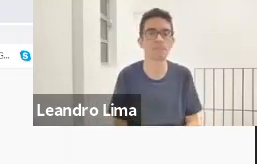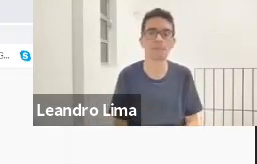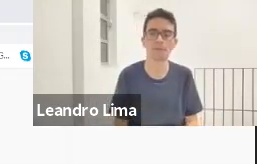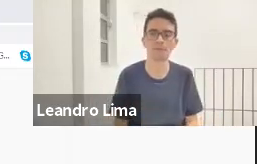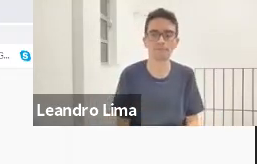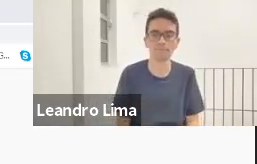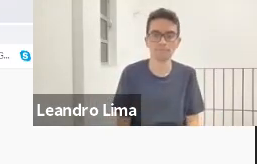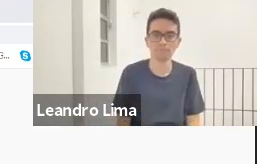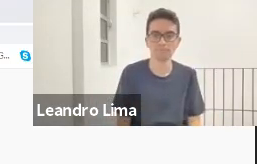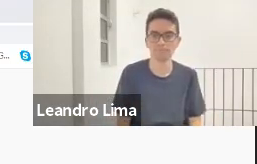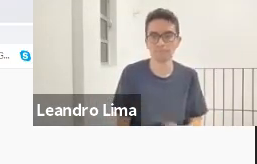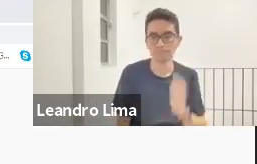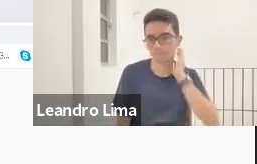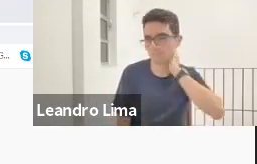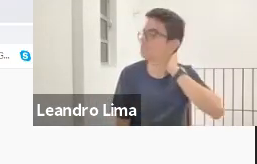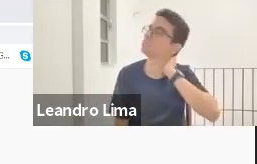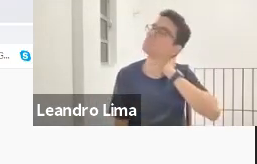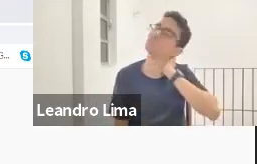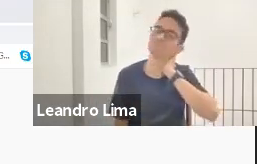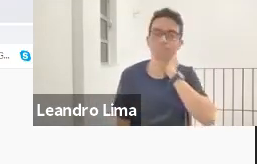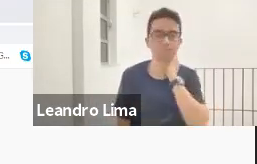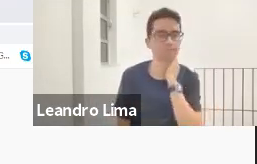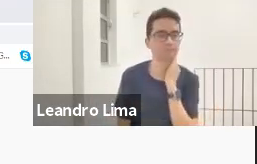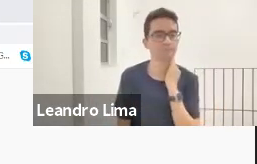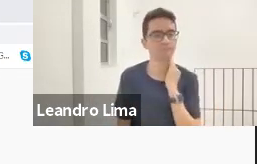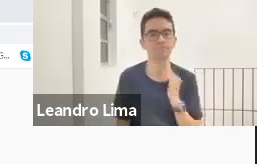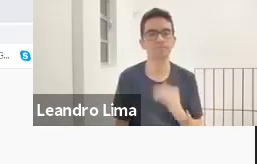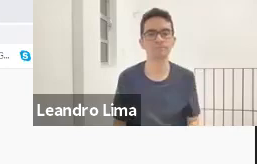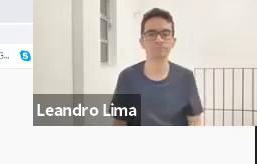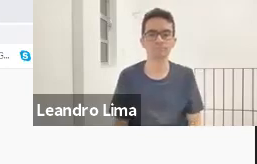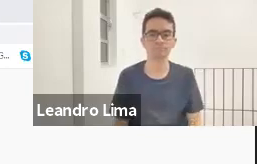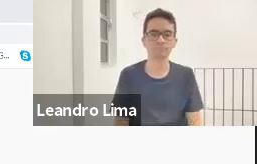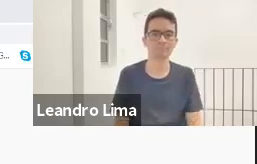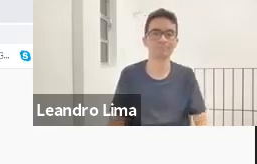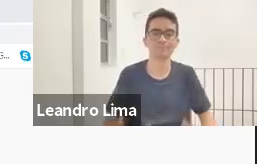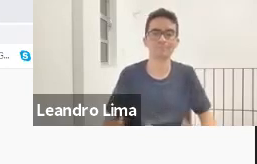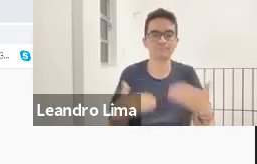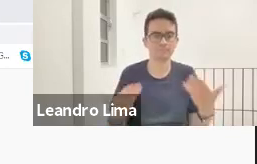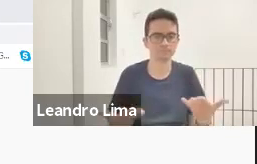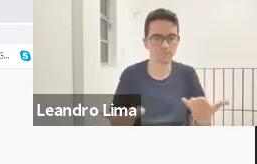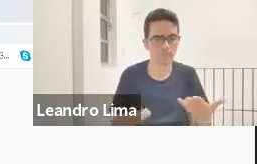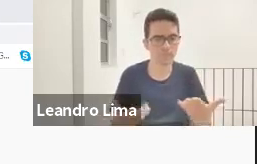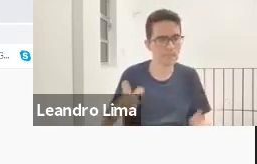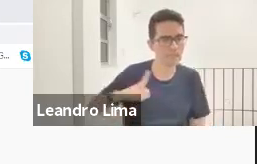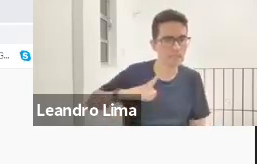Does anyone want to pick a line of inquiry for us to. to, to, to walk down to, to to walk down last 20 minutes to, to walk down last 20